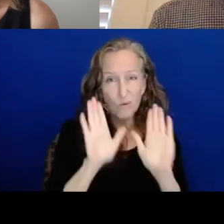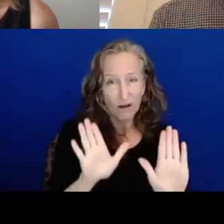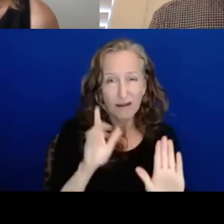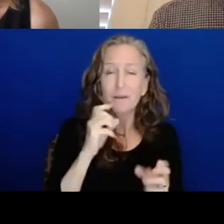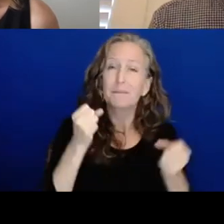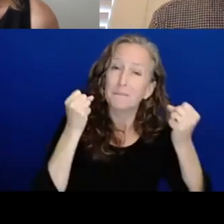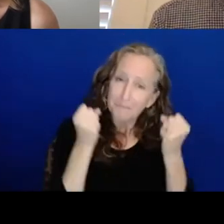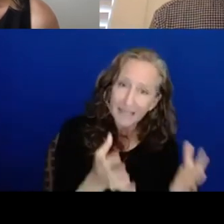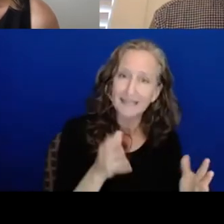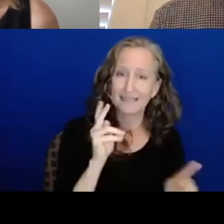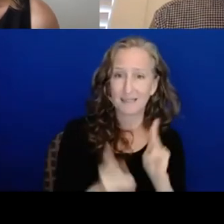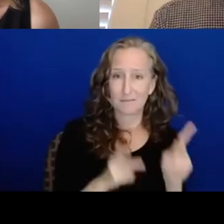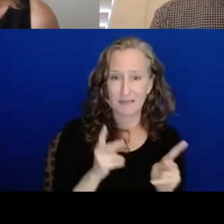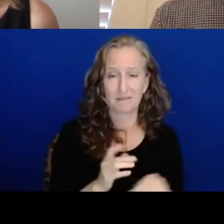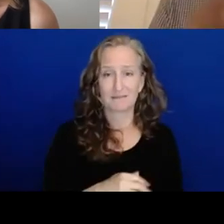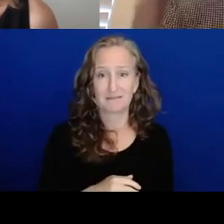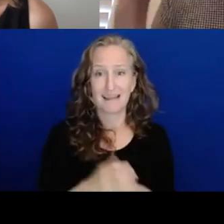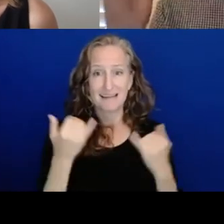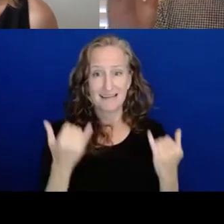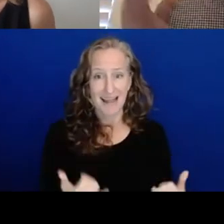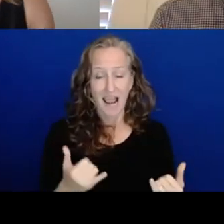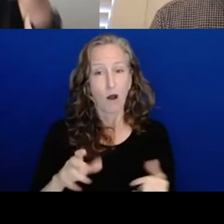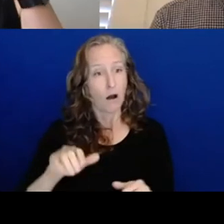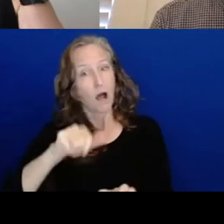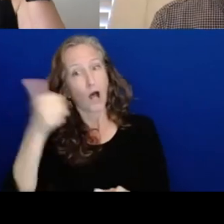now we've seen all of these the rest of the public is seeing the major disparities, not